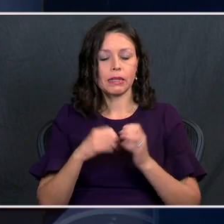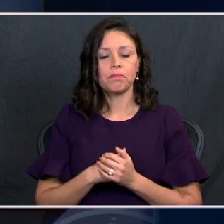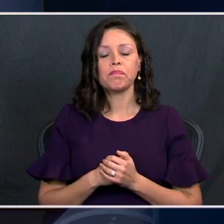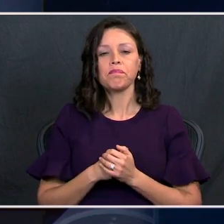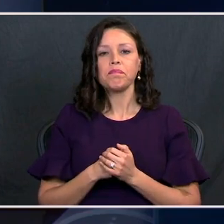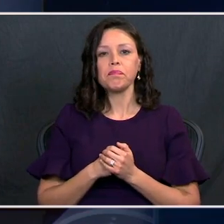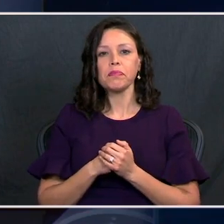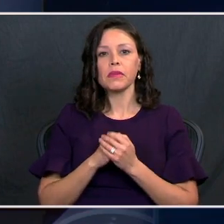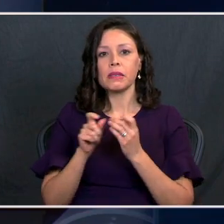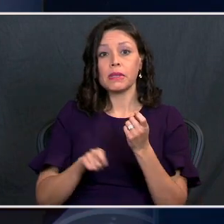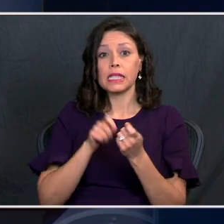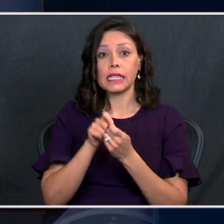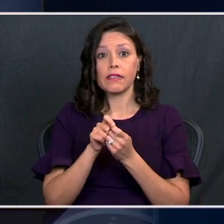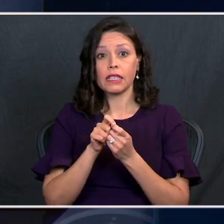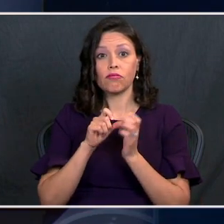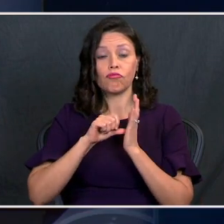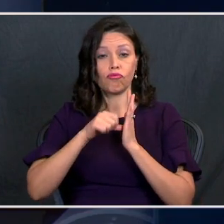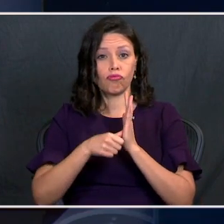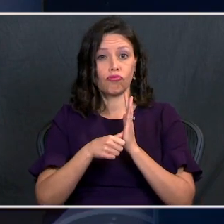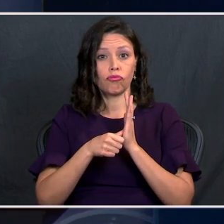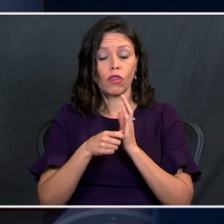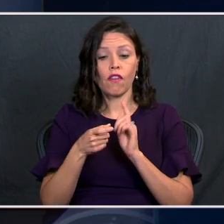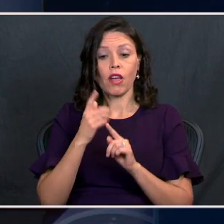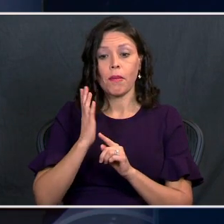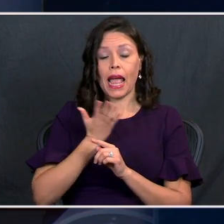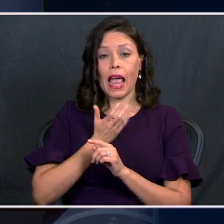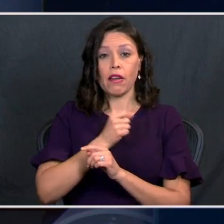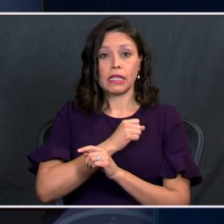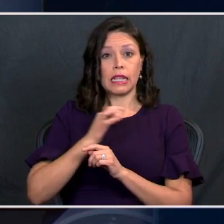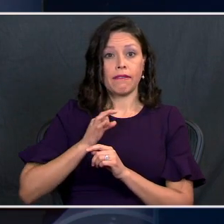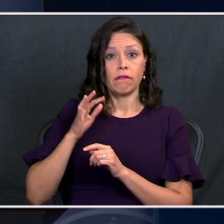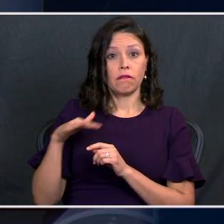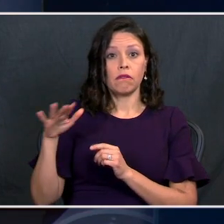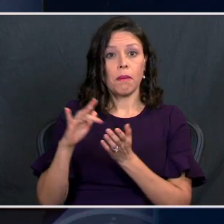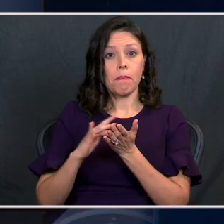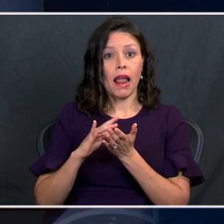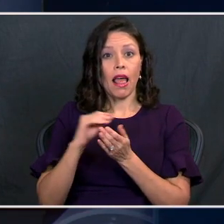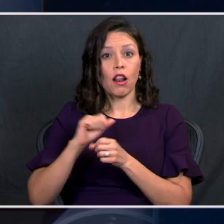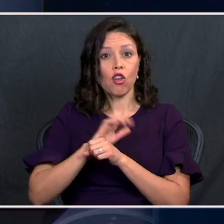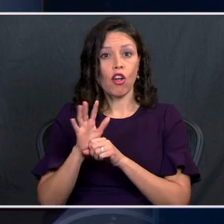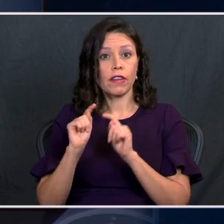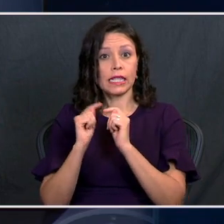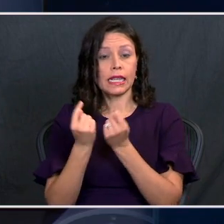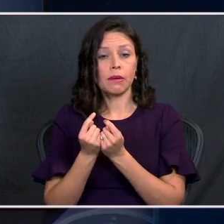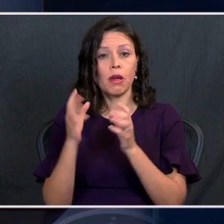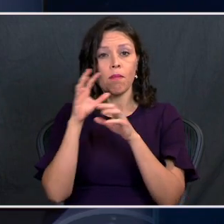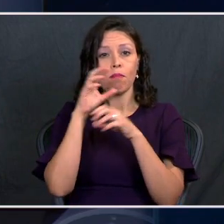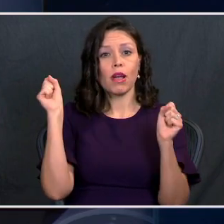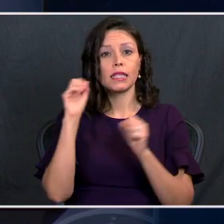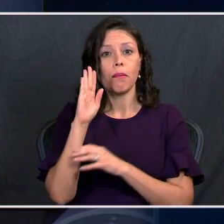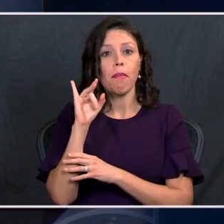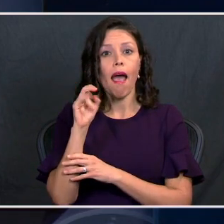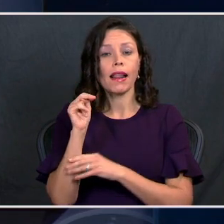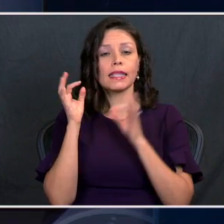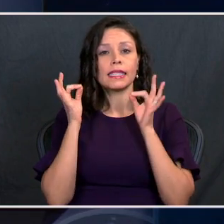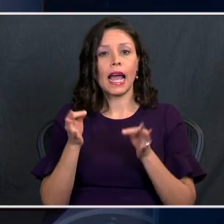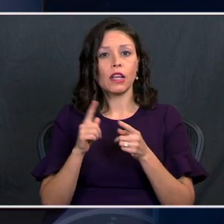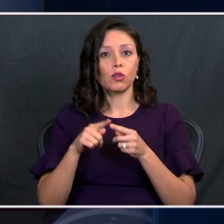Of particular note, on advice of our administration's medical and COVID team, President Biden has decided to maintain the restrictions